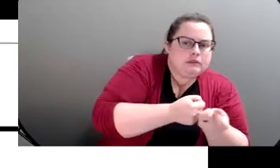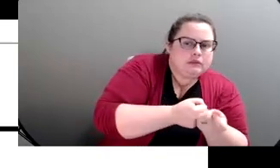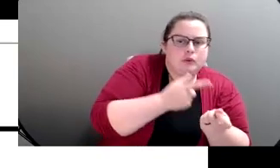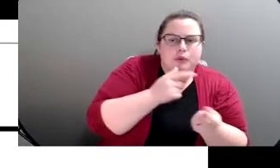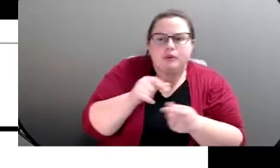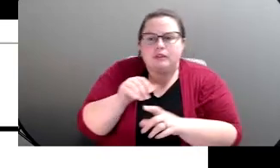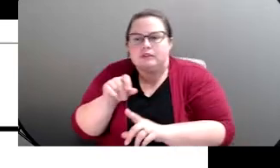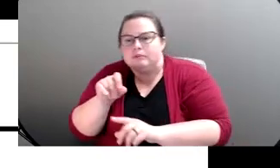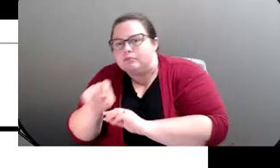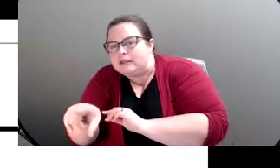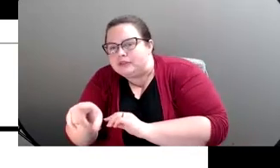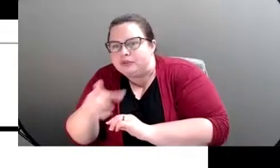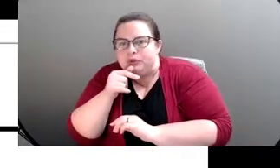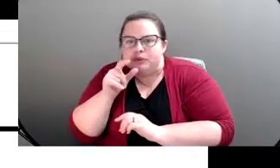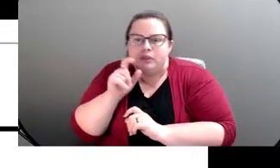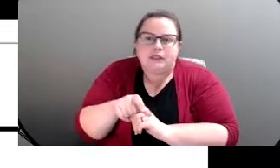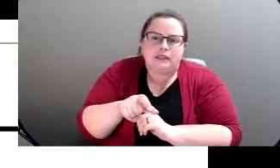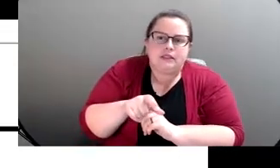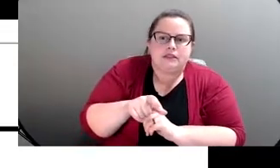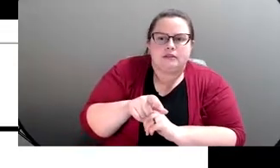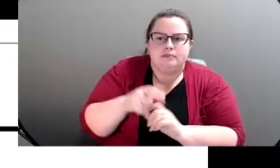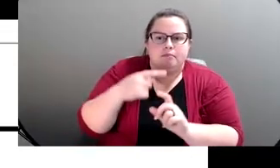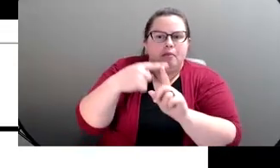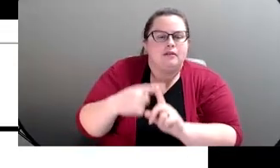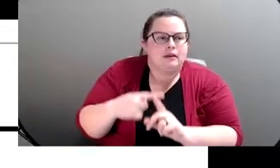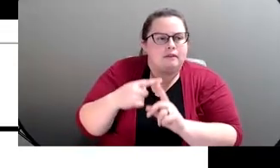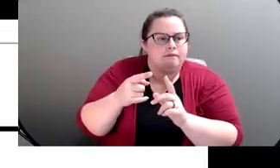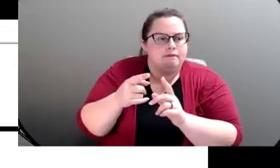who may, need a positive comment or anything like that.